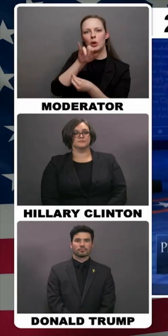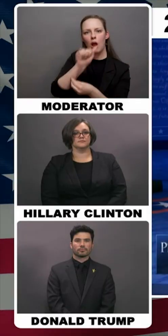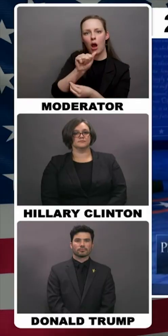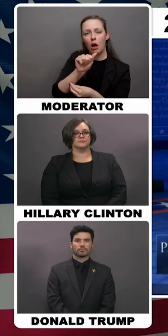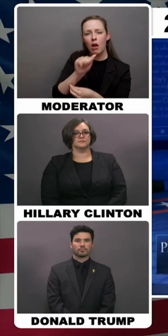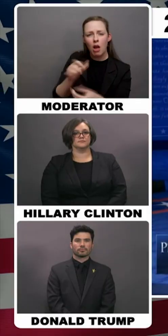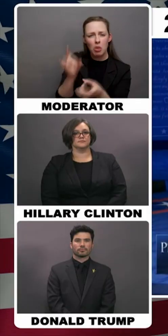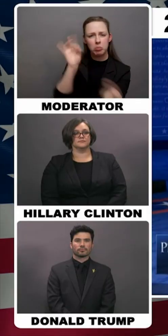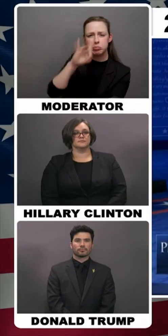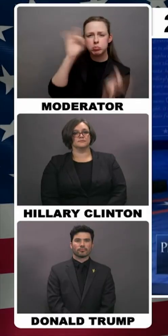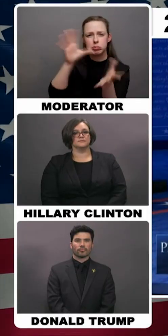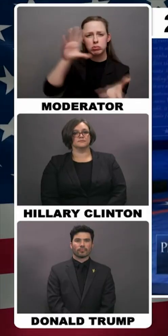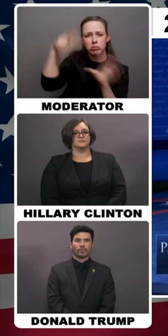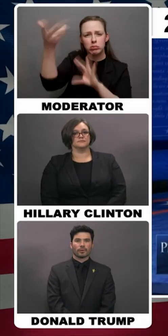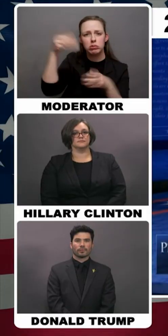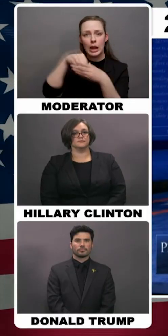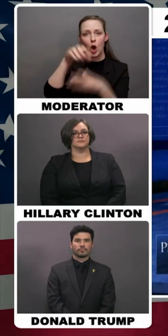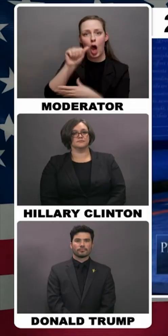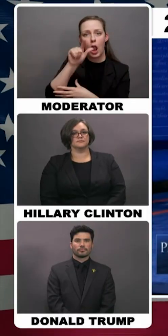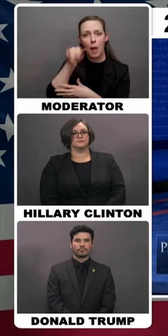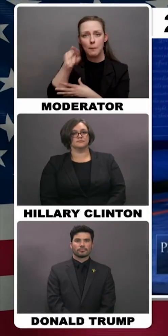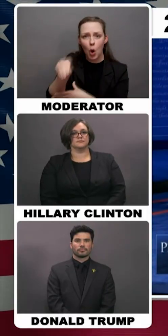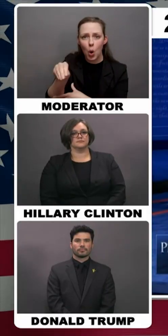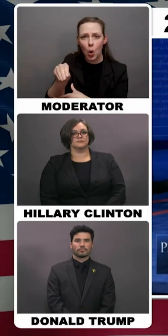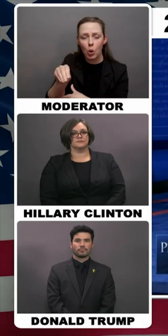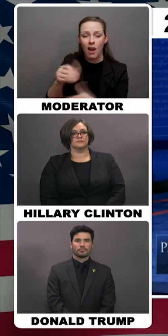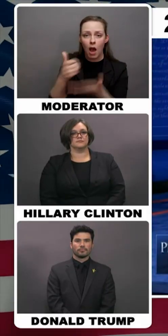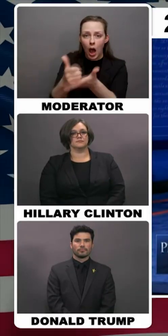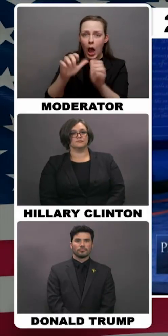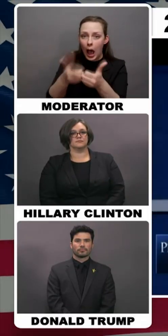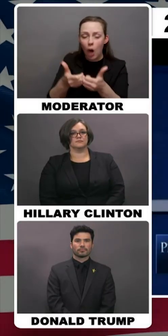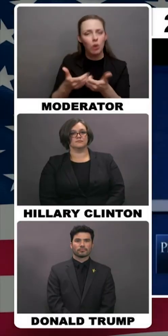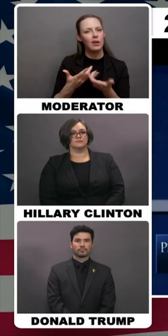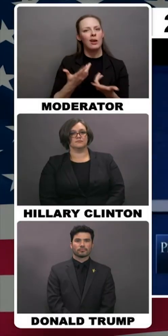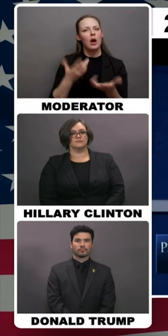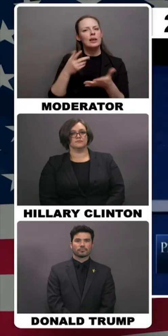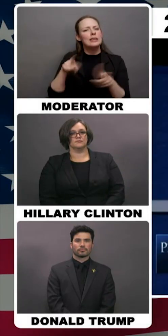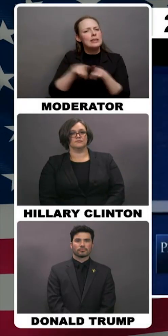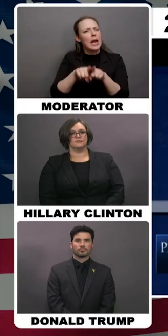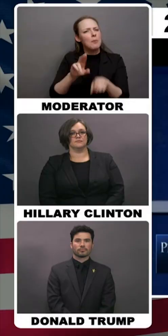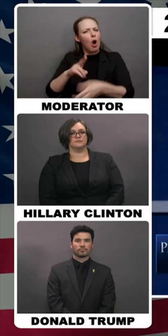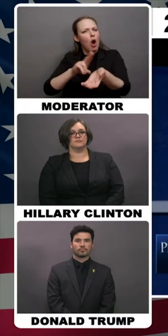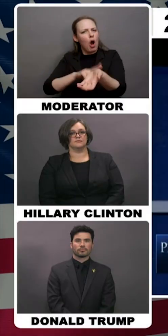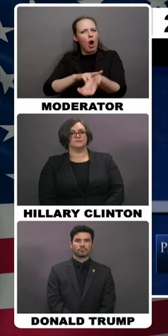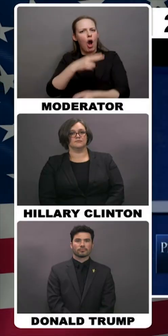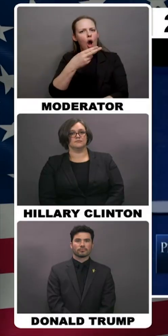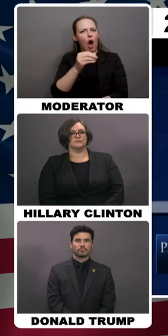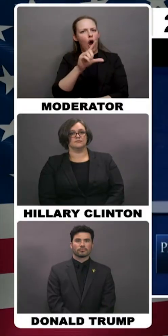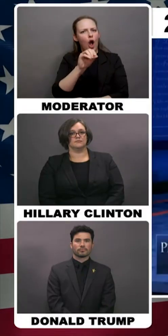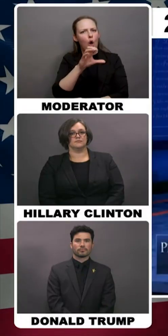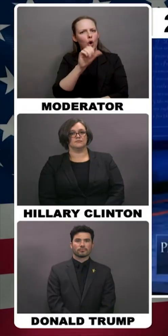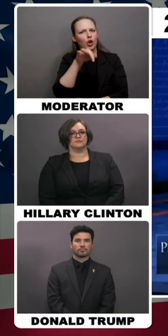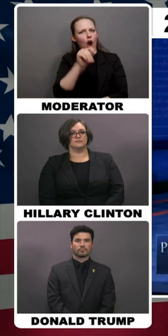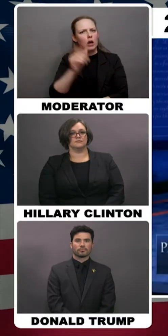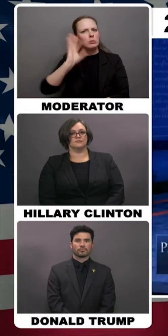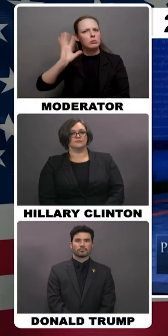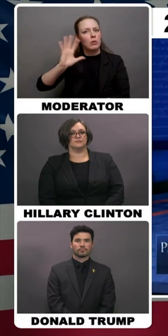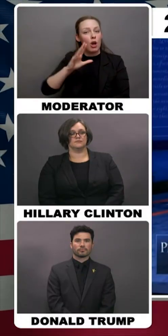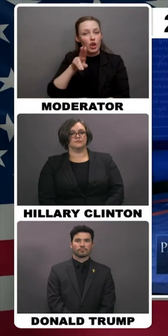Isn't it a lot like the Holocaust when the US waited too long before we helped Secretary Clinton? We will begin with your two minutes.